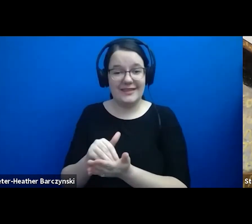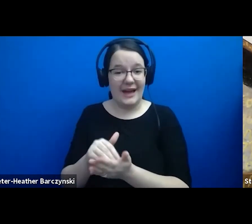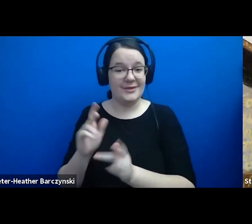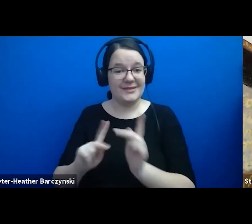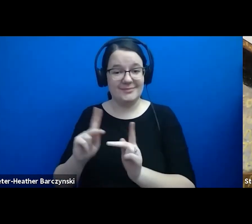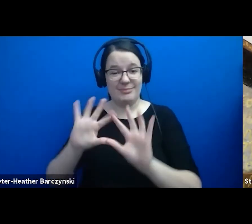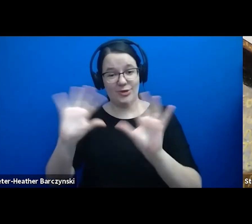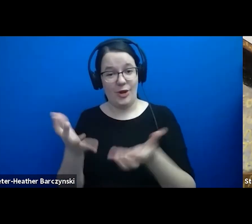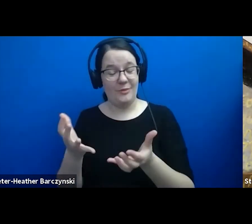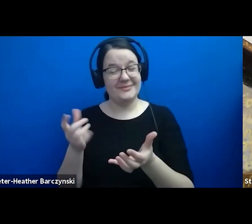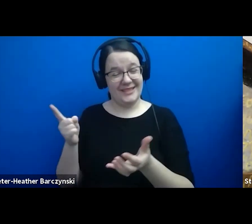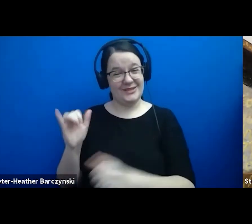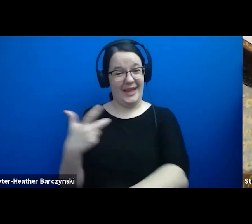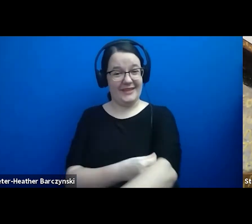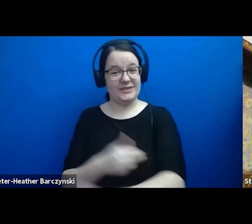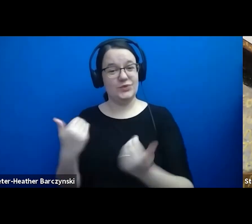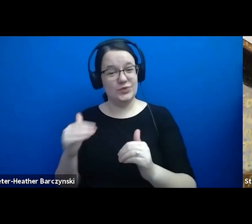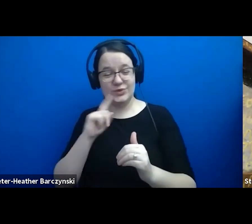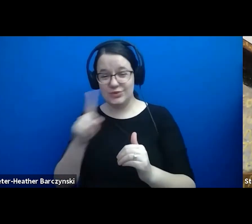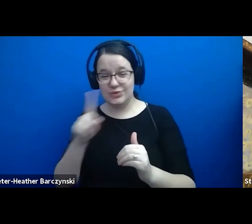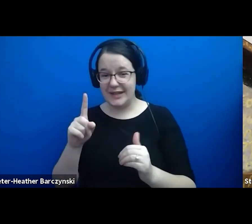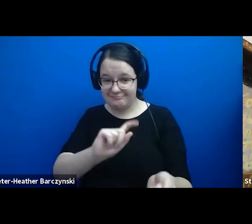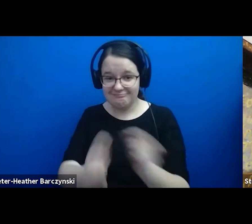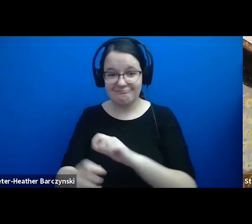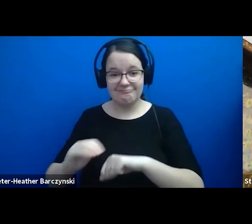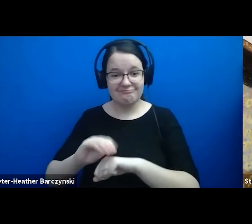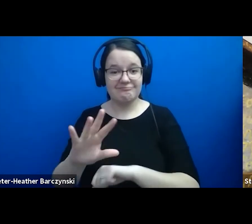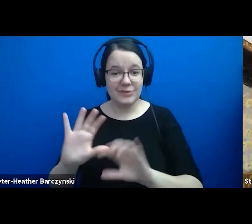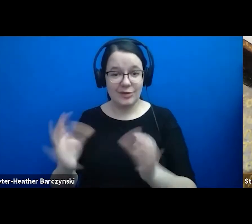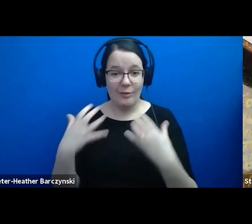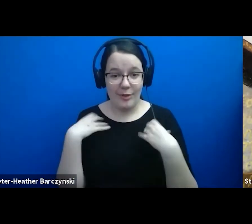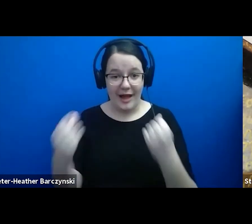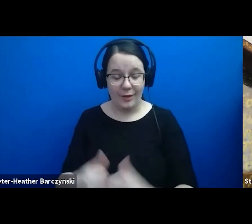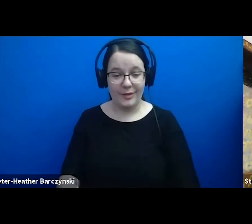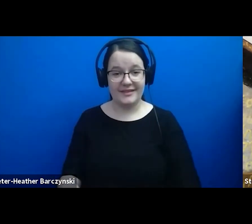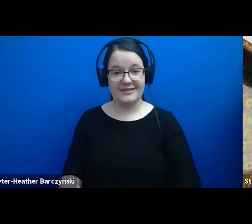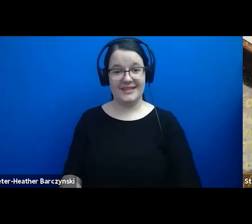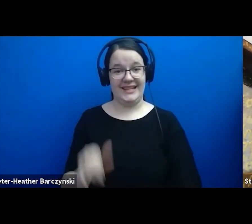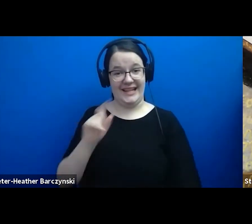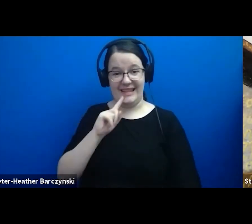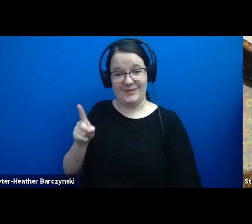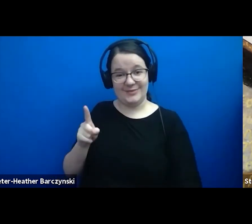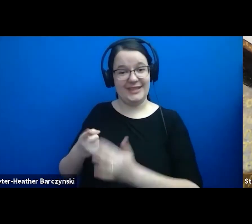to global health and that originated in large measure here at the university of rochester in